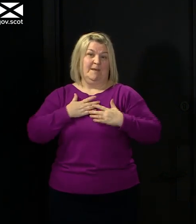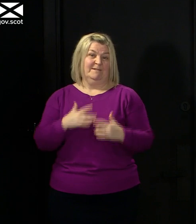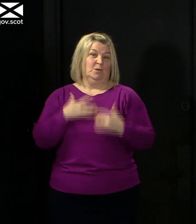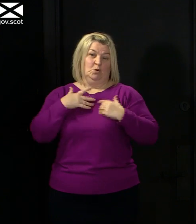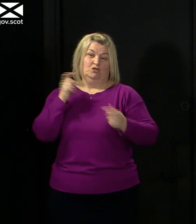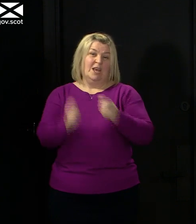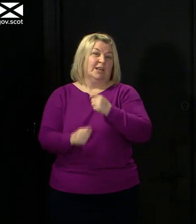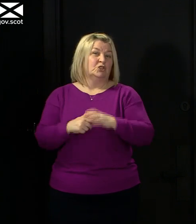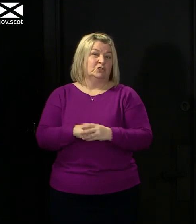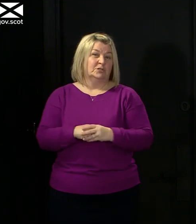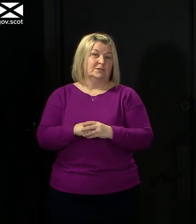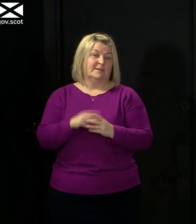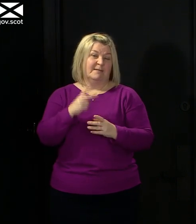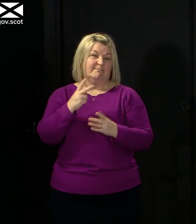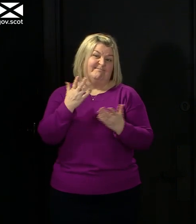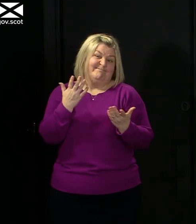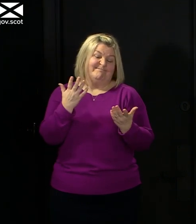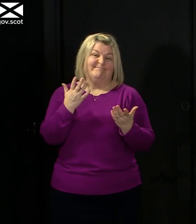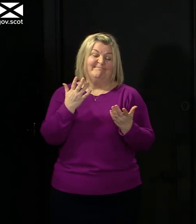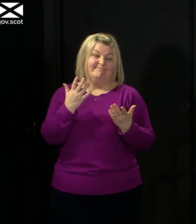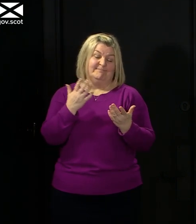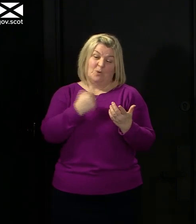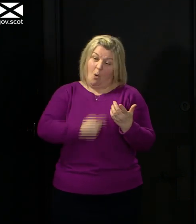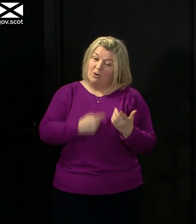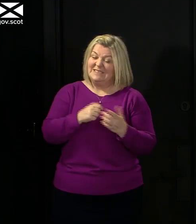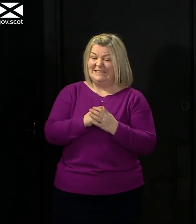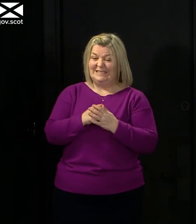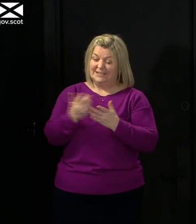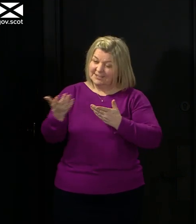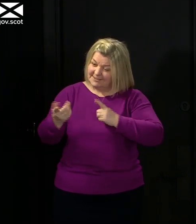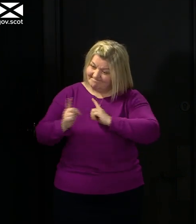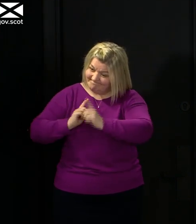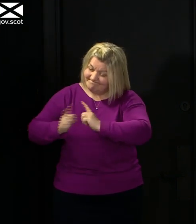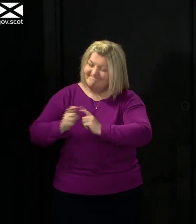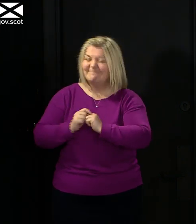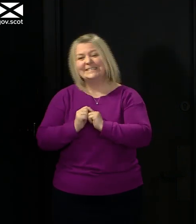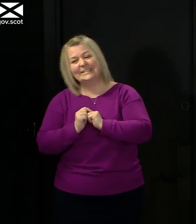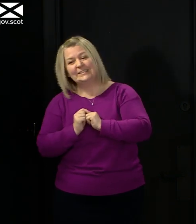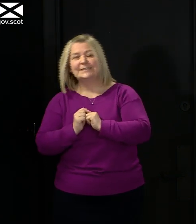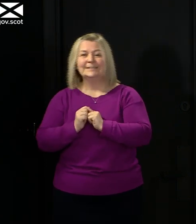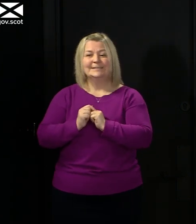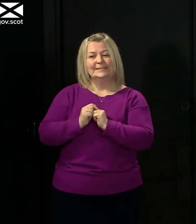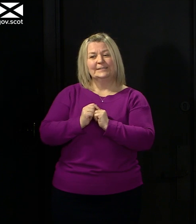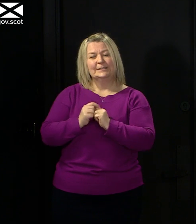it was based on an honest assessment of the balance as I said, I think to a question earlier